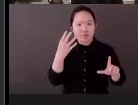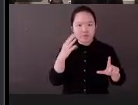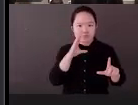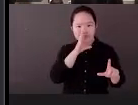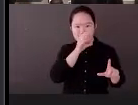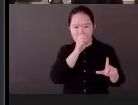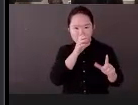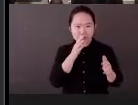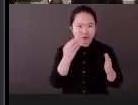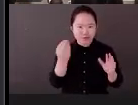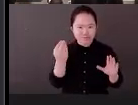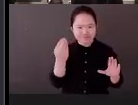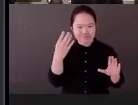have some problems there.